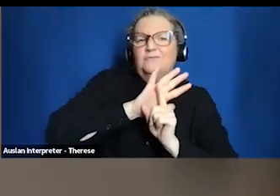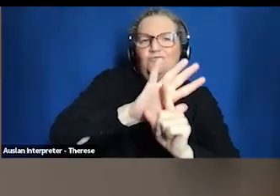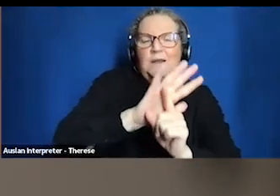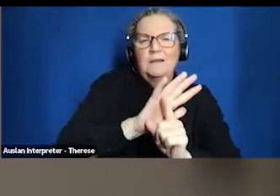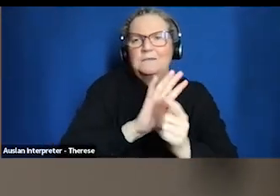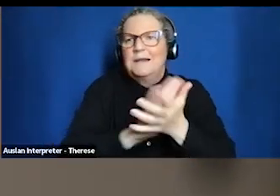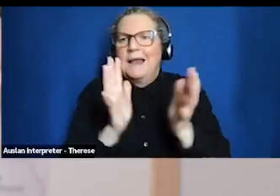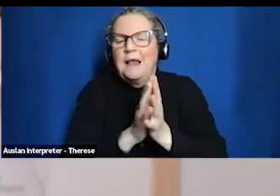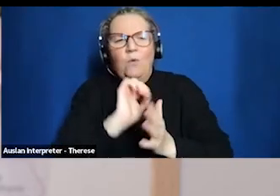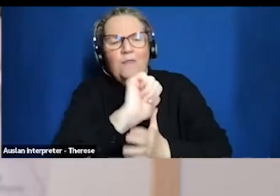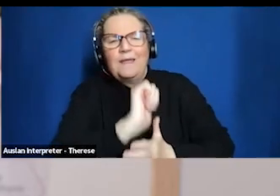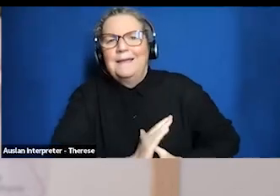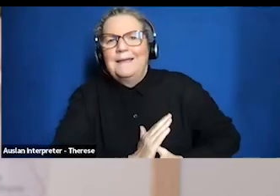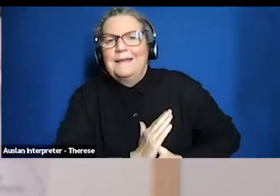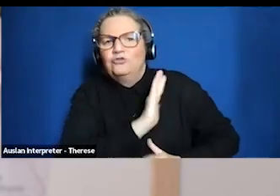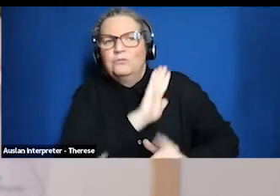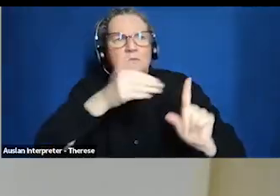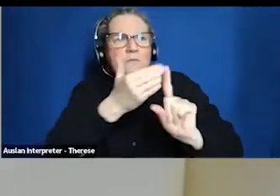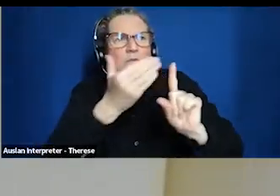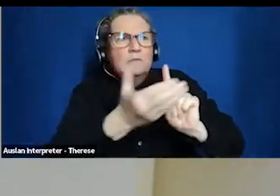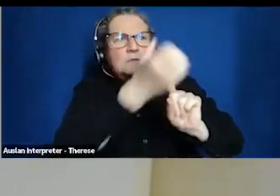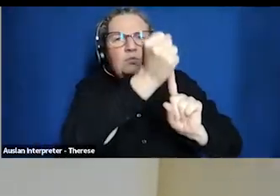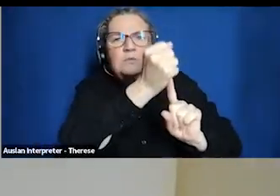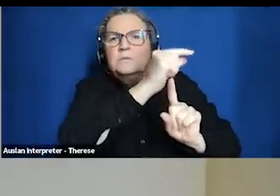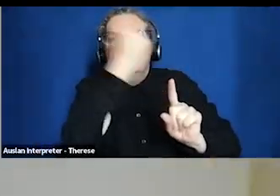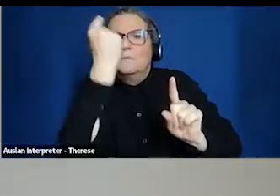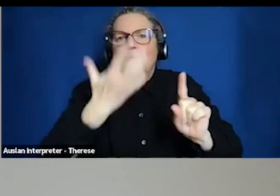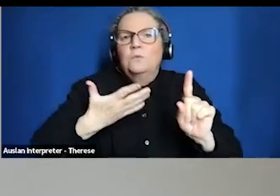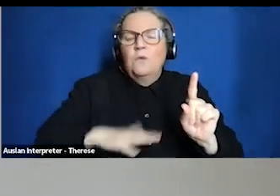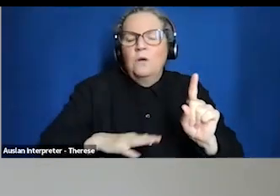We could change the way that the system works because that data would inform